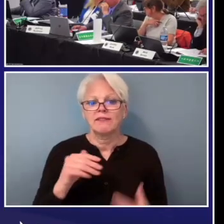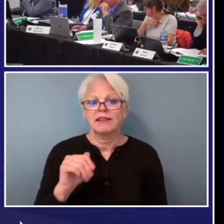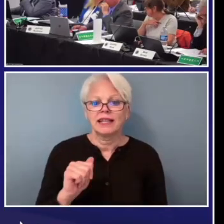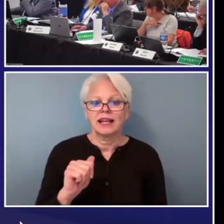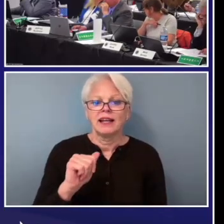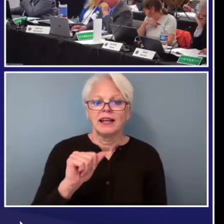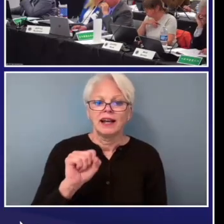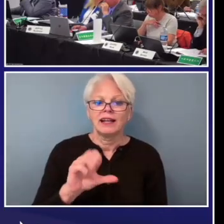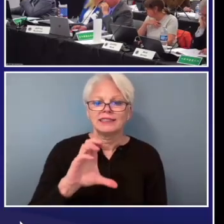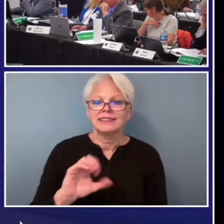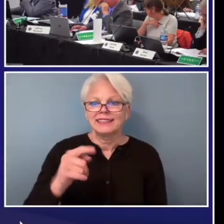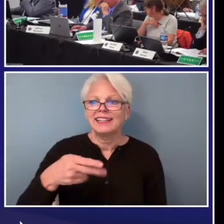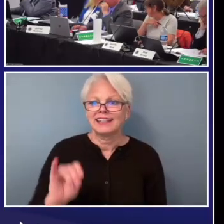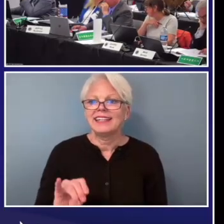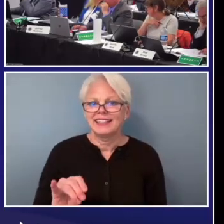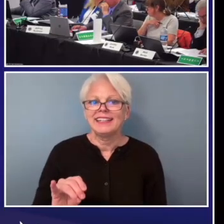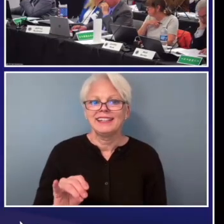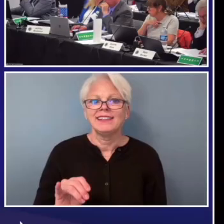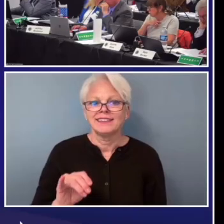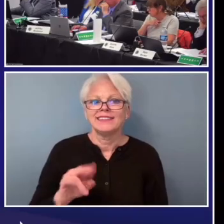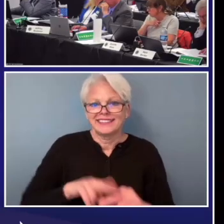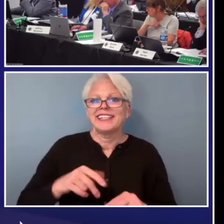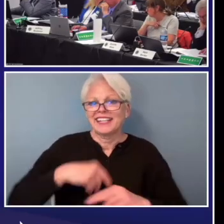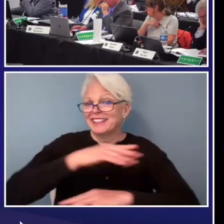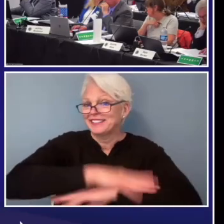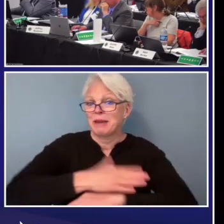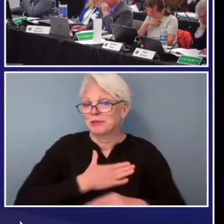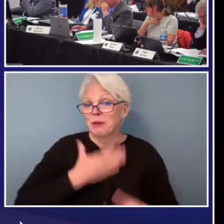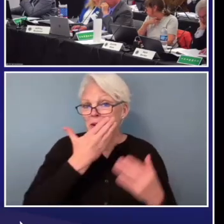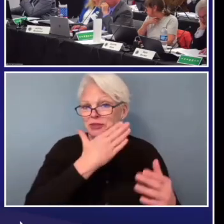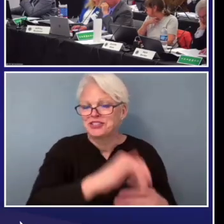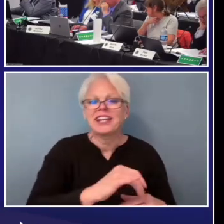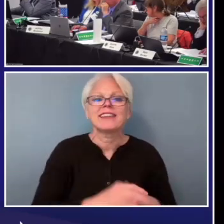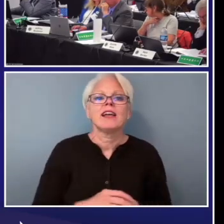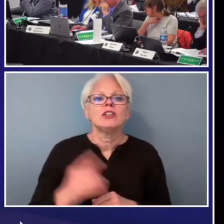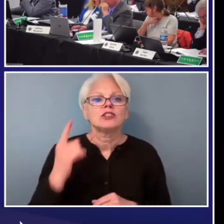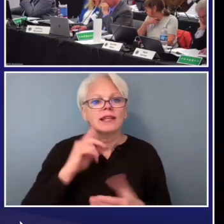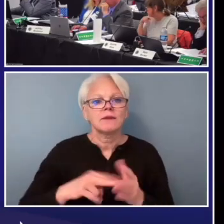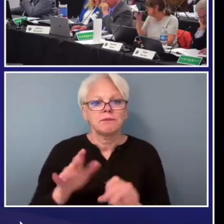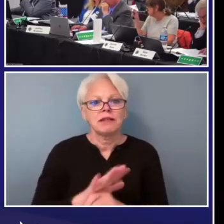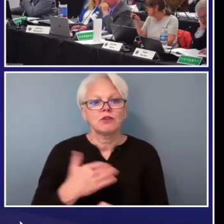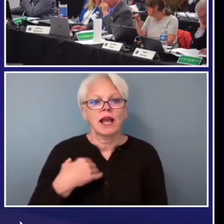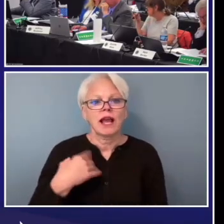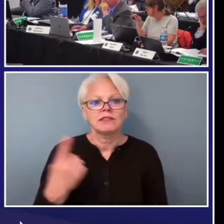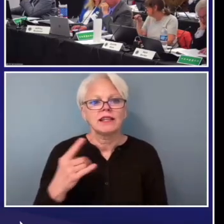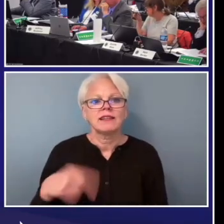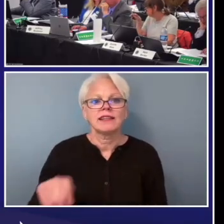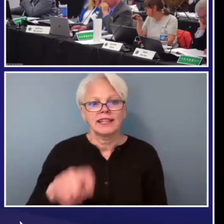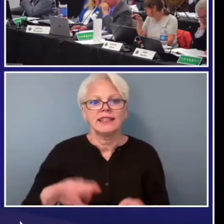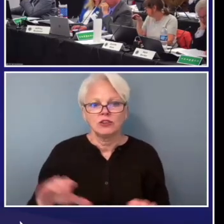So thank, appreciate that. Um, I think it is meaningful to have, um, it's something that they need to do over and over again,